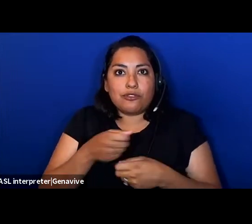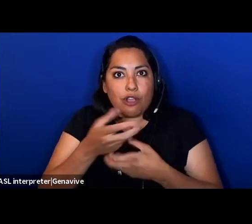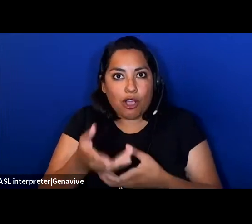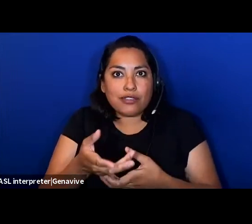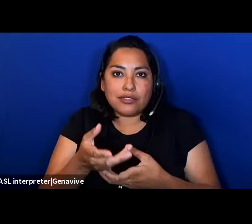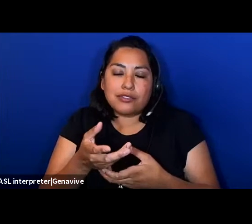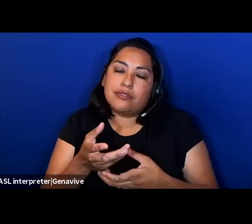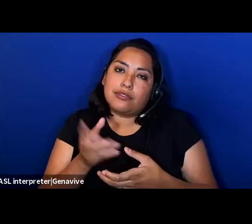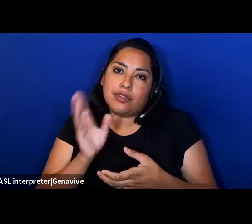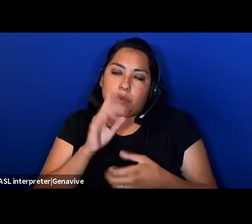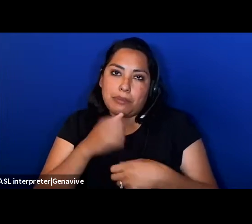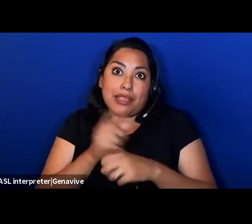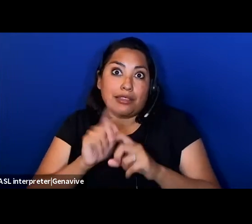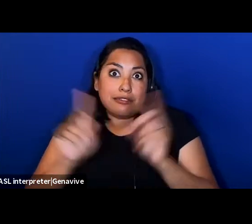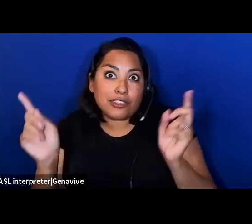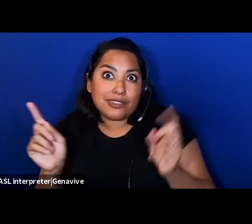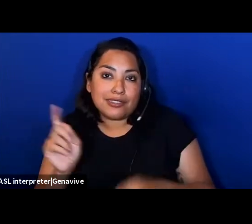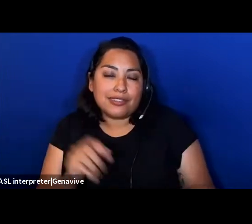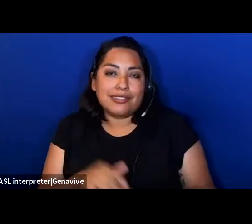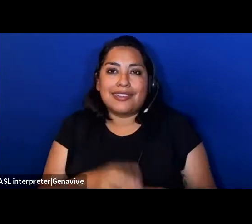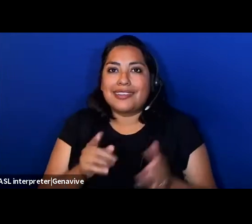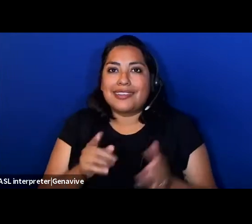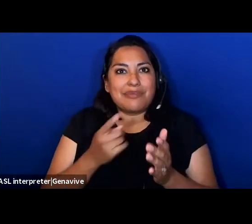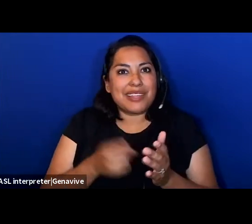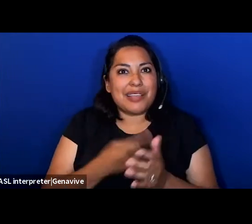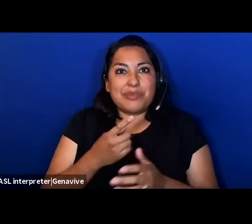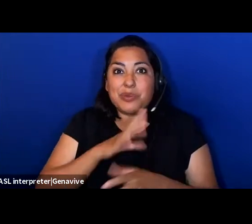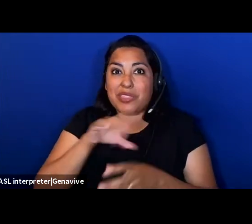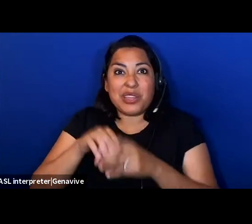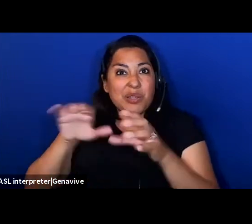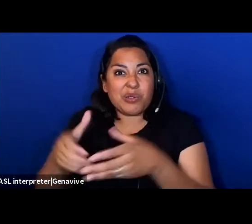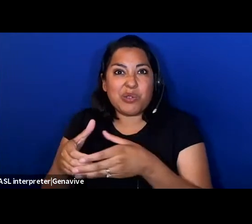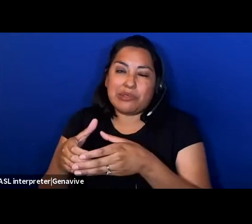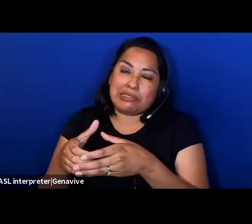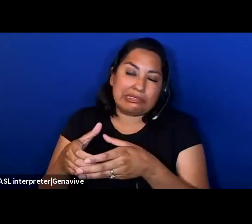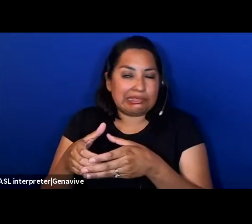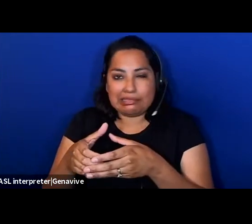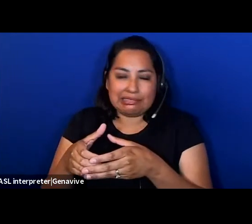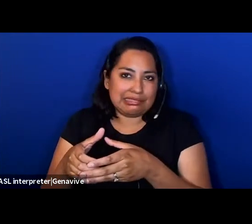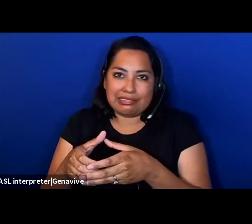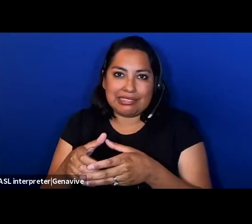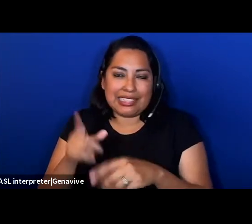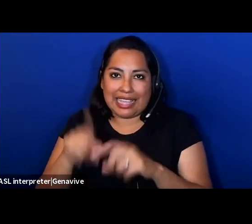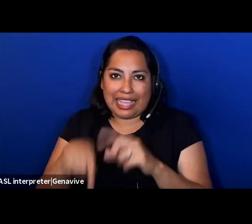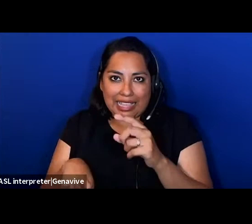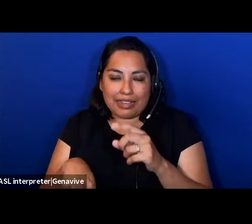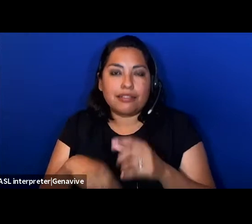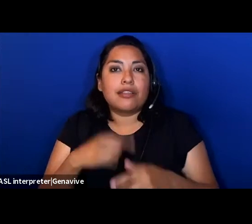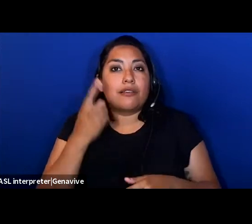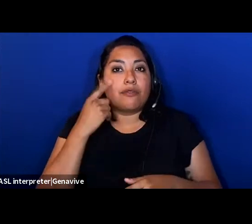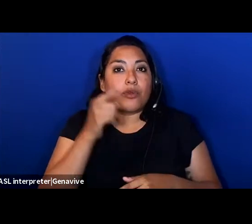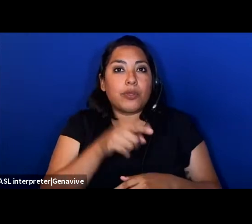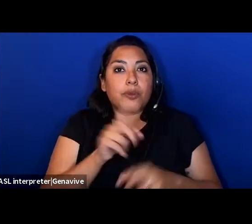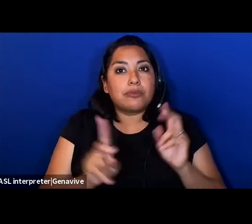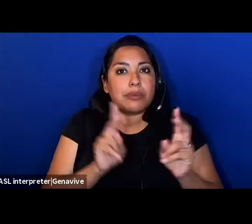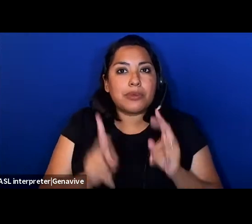Sometimes you can't do this in a group setting. For the folks that are just not there, you kind